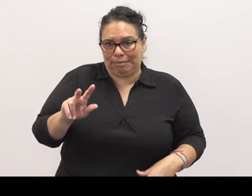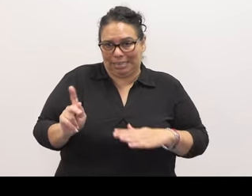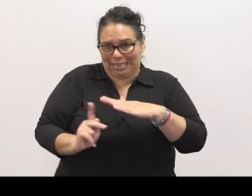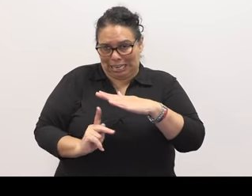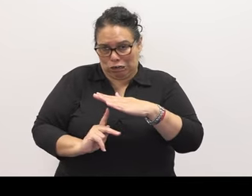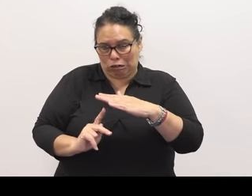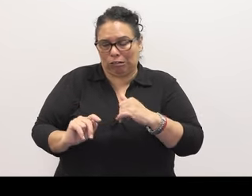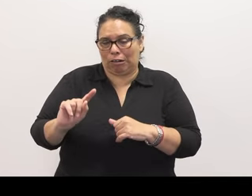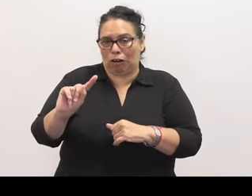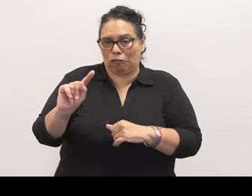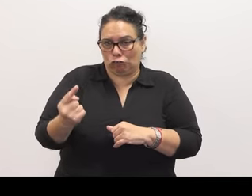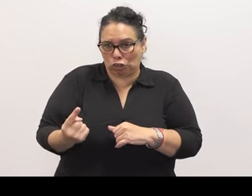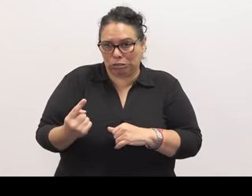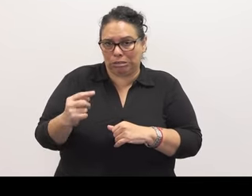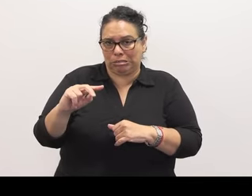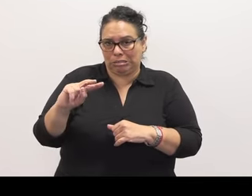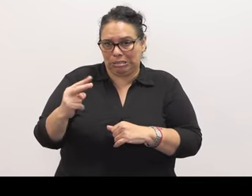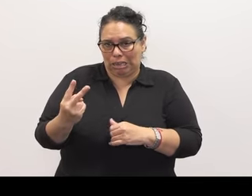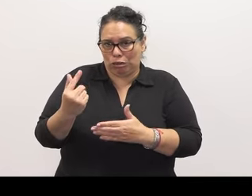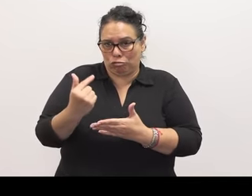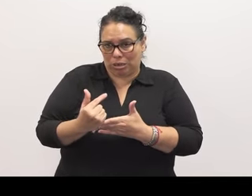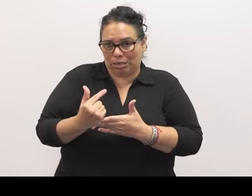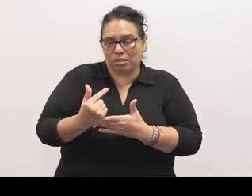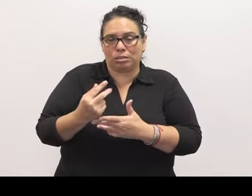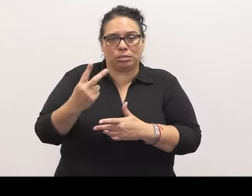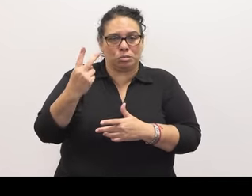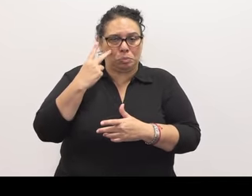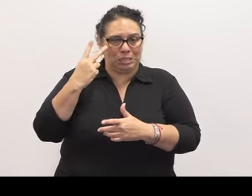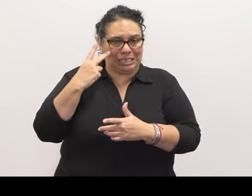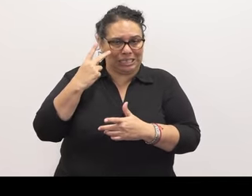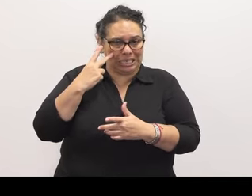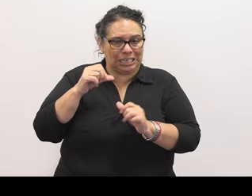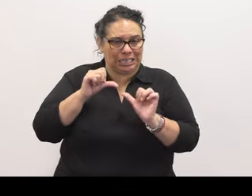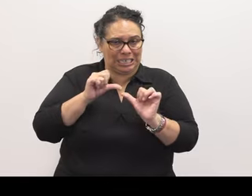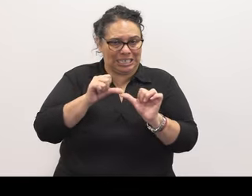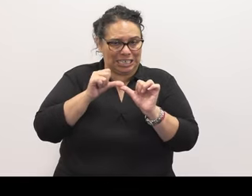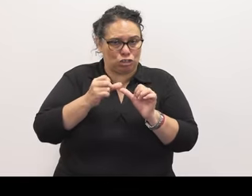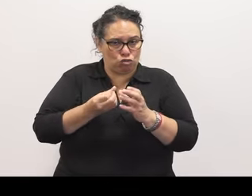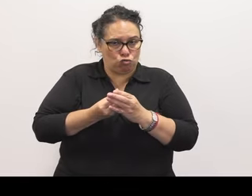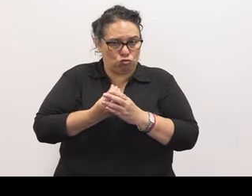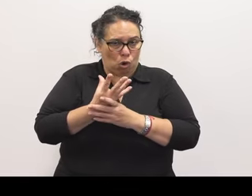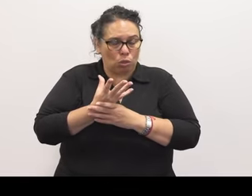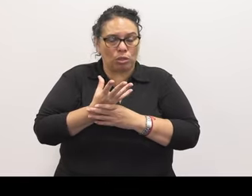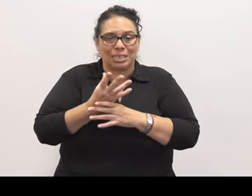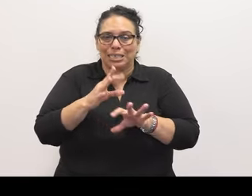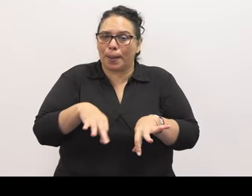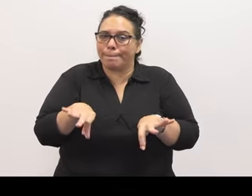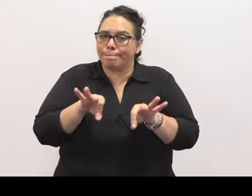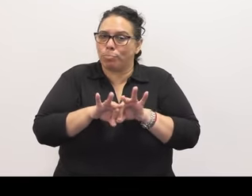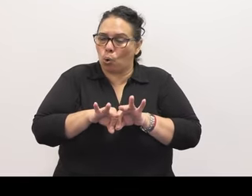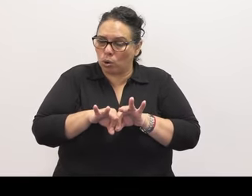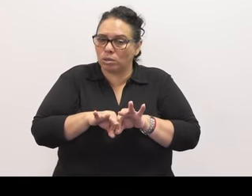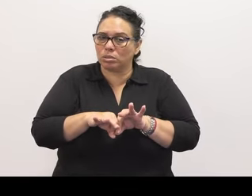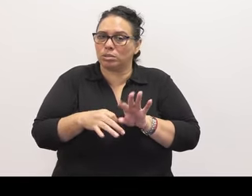we saw this continued growth, and it's important to highlight that because when we talk about our English language learners,